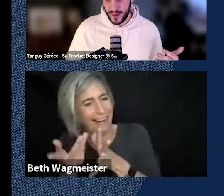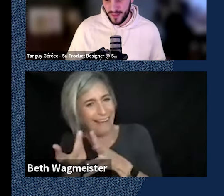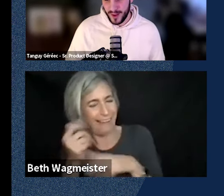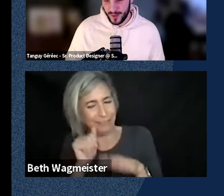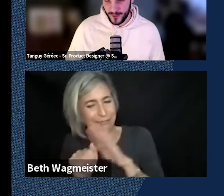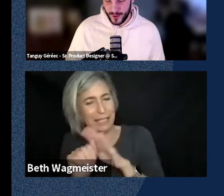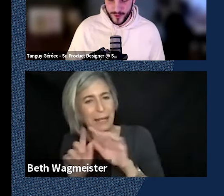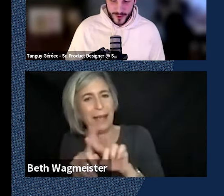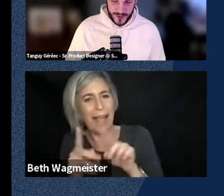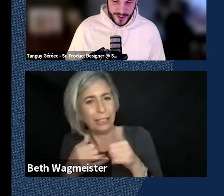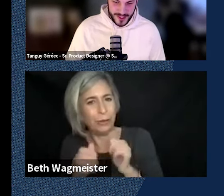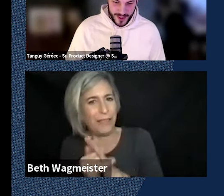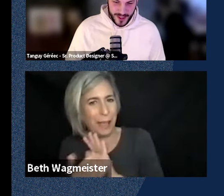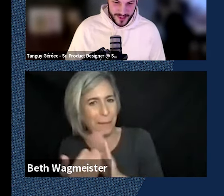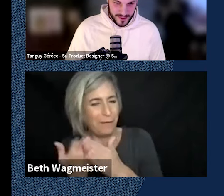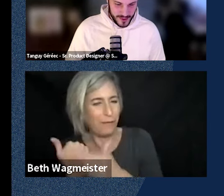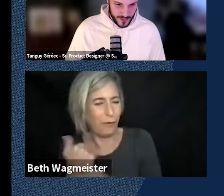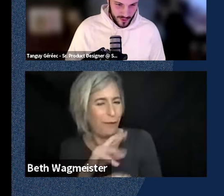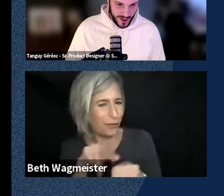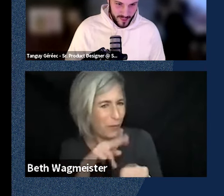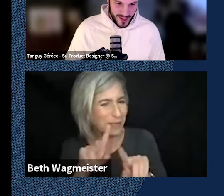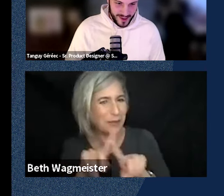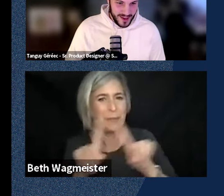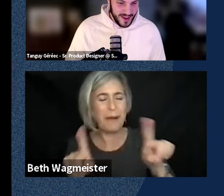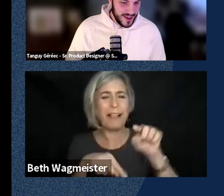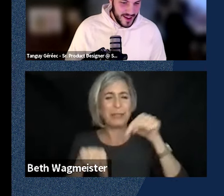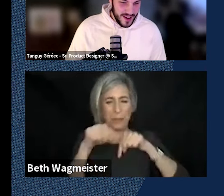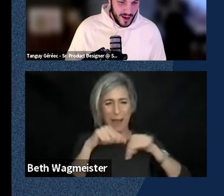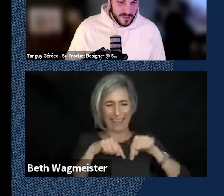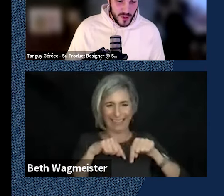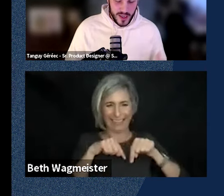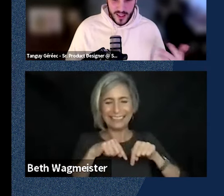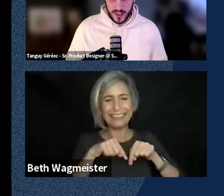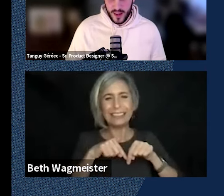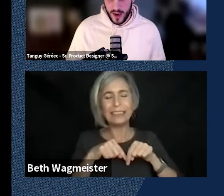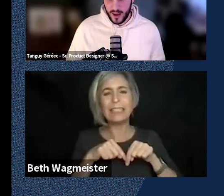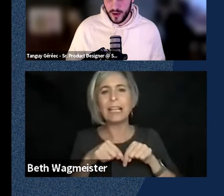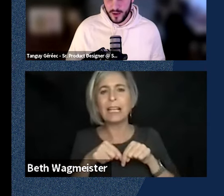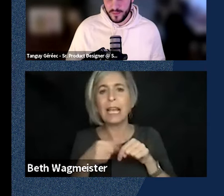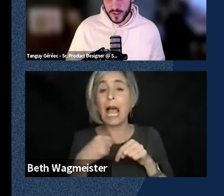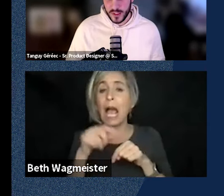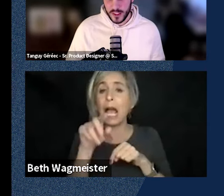tried that before, of course. So let's roll that back. So I selected that header.